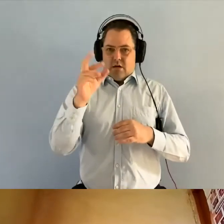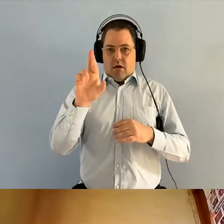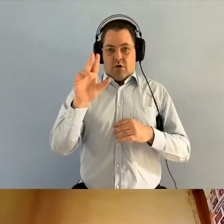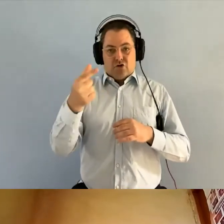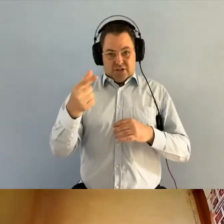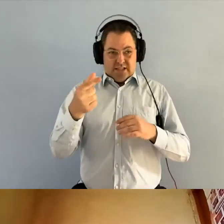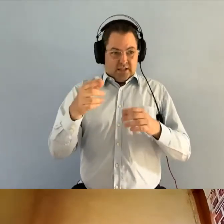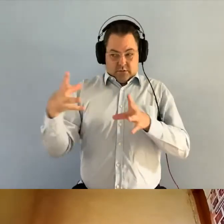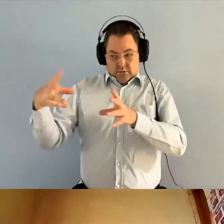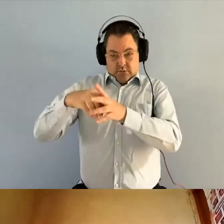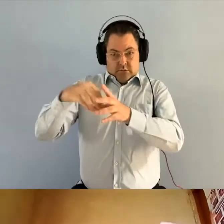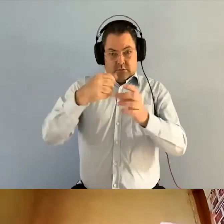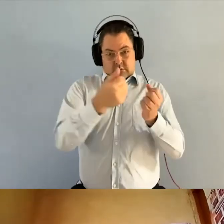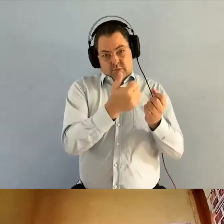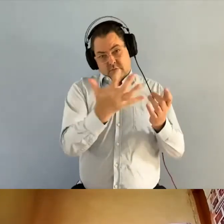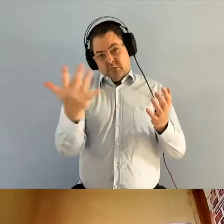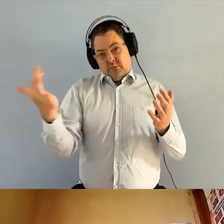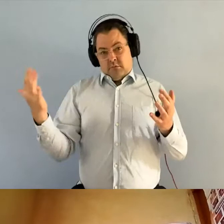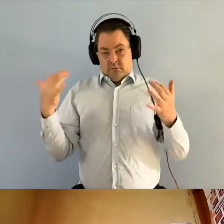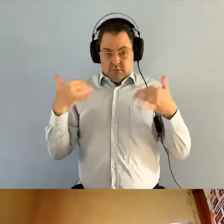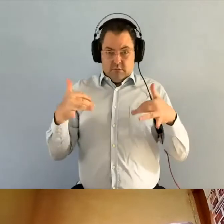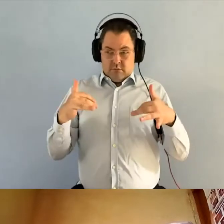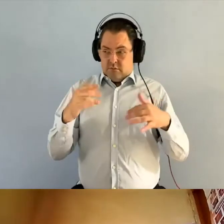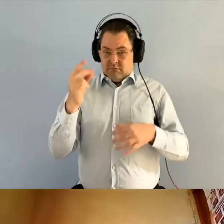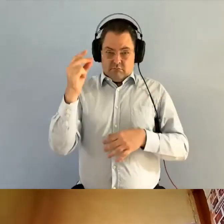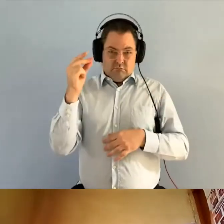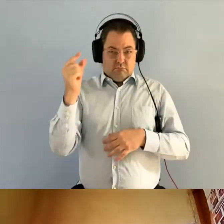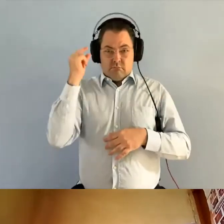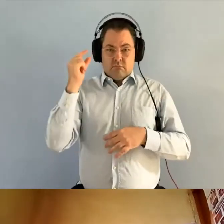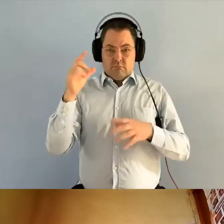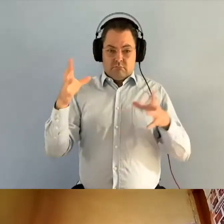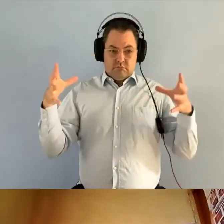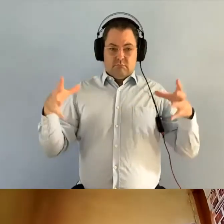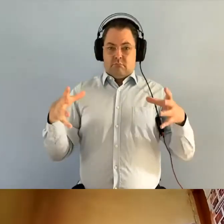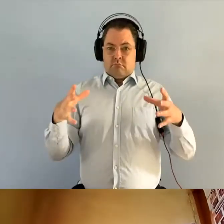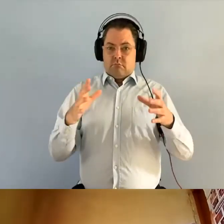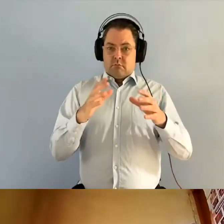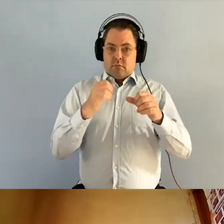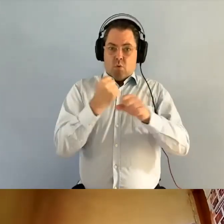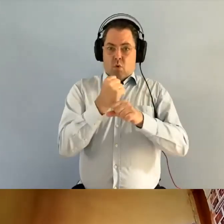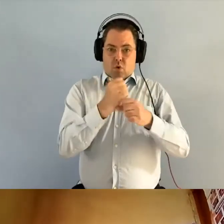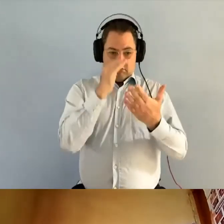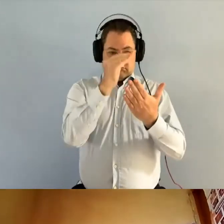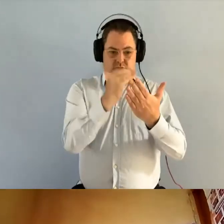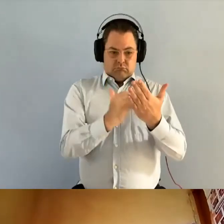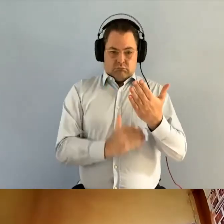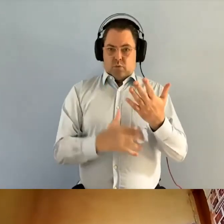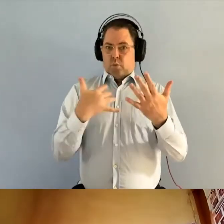we've been hugely impressed, I've got to say, how the DRG has been able to gather such a large and diverse group of members